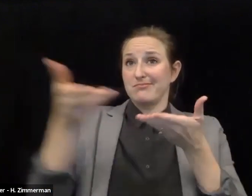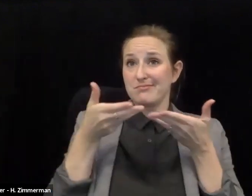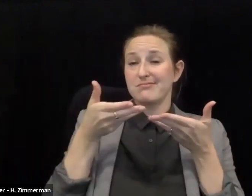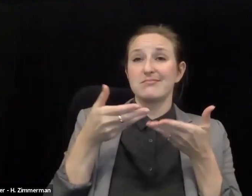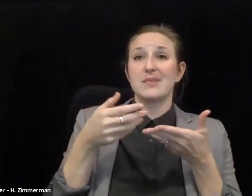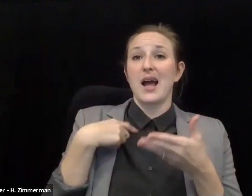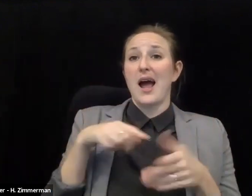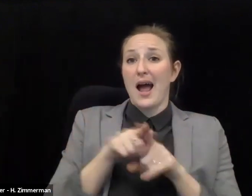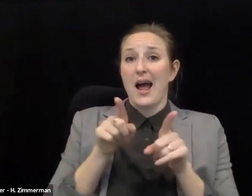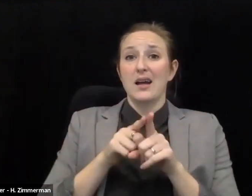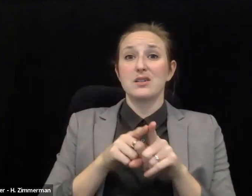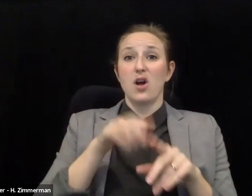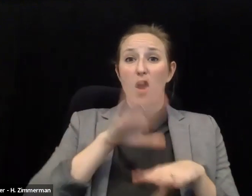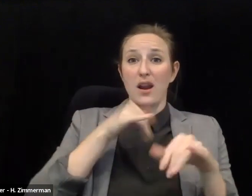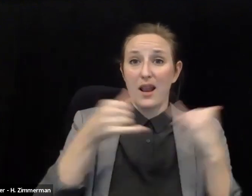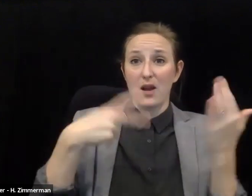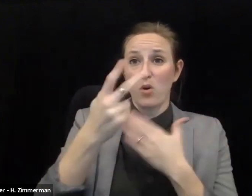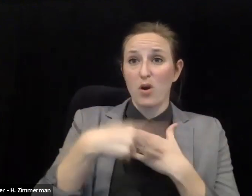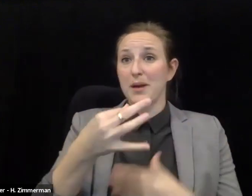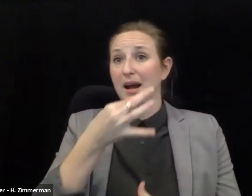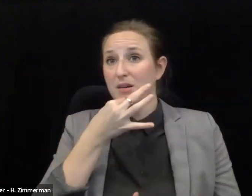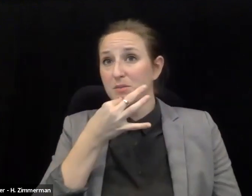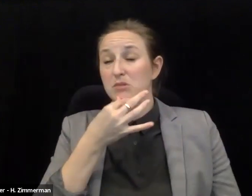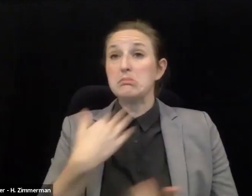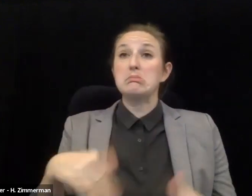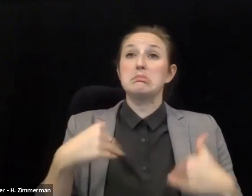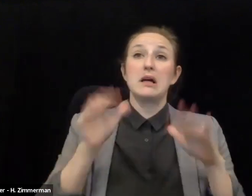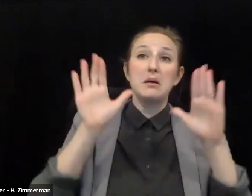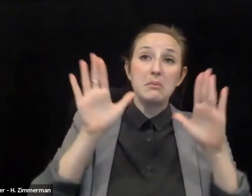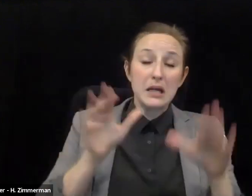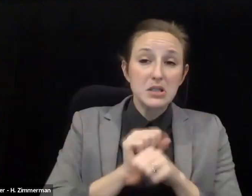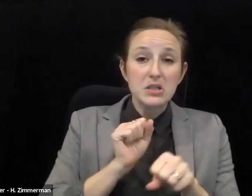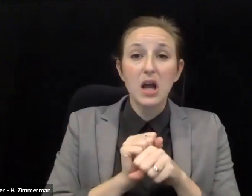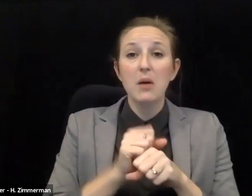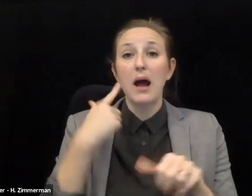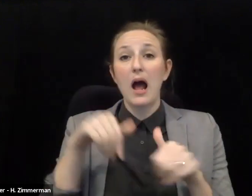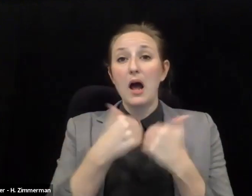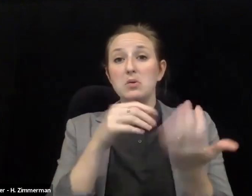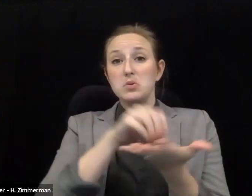folks experts and they've done an amazing job. And I think how students have engaged with the programming as well has really